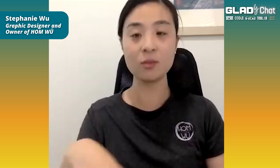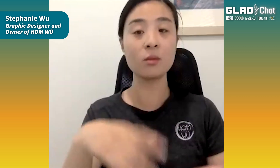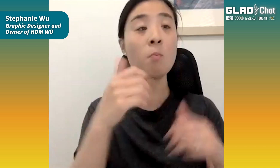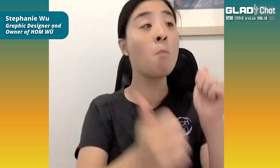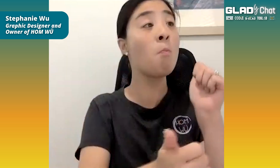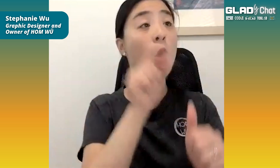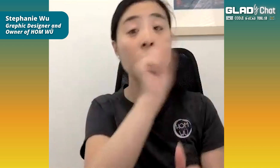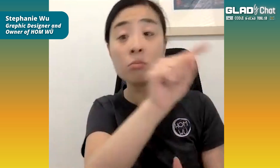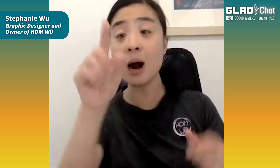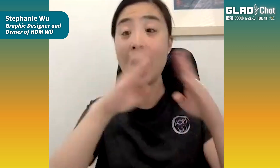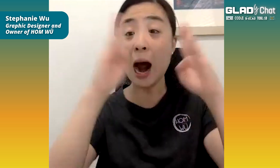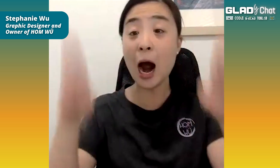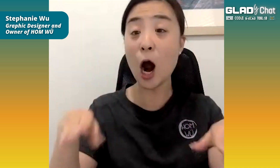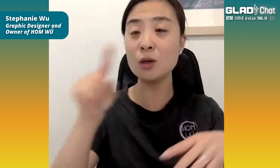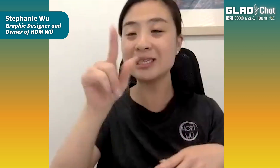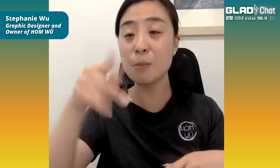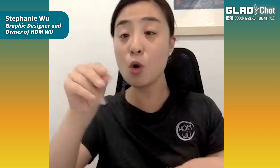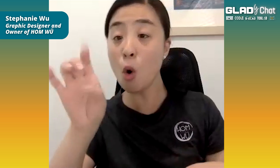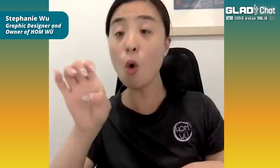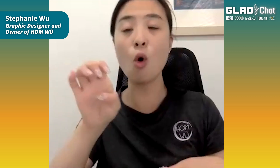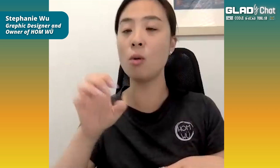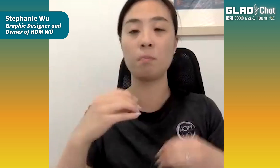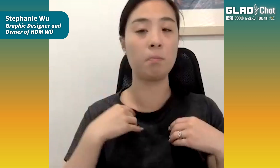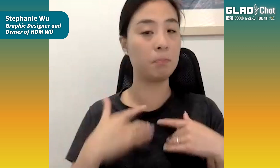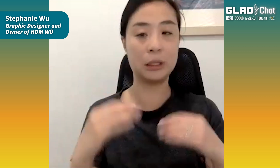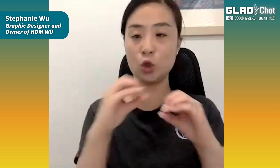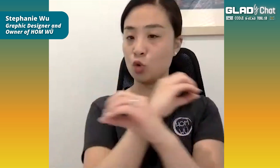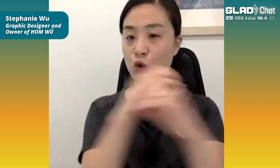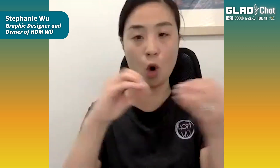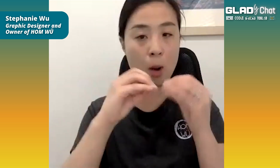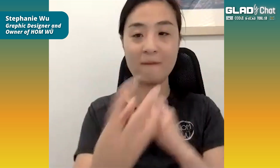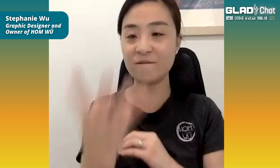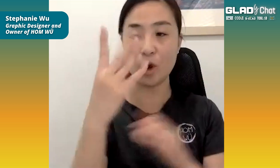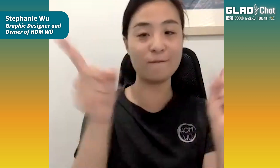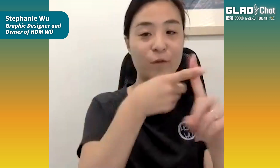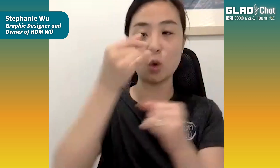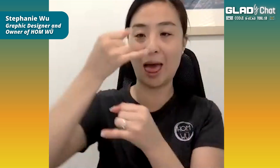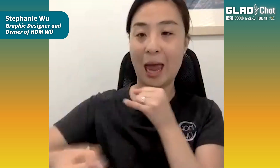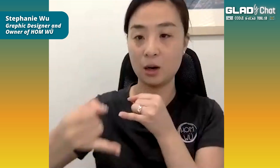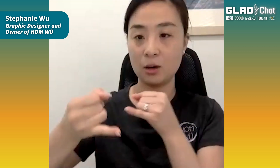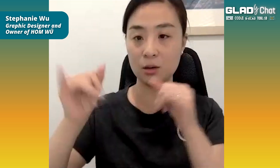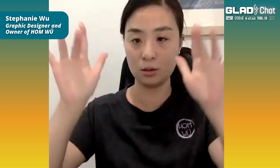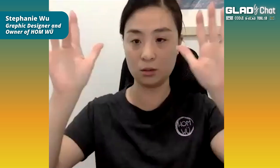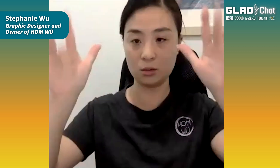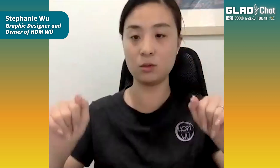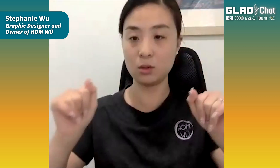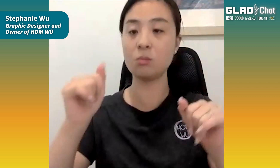Most addresses and zipcodes don’t begin or end with the number 4.